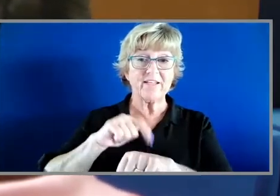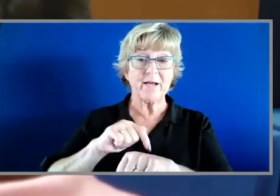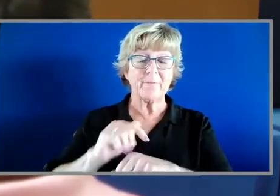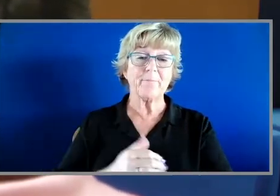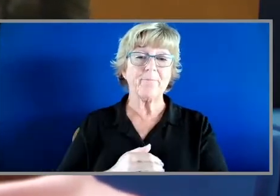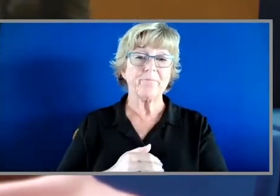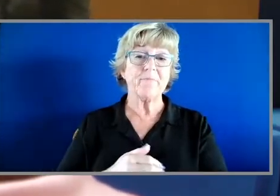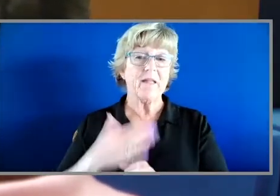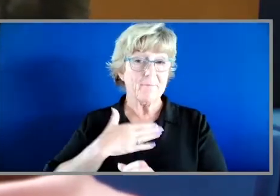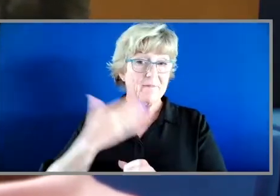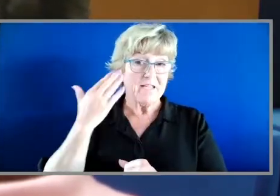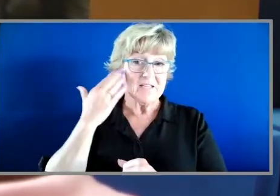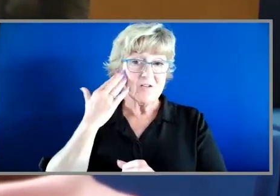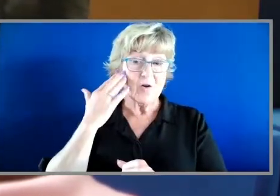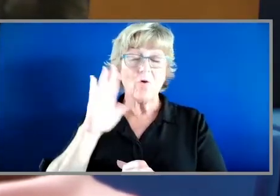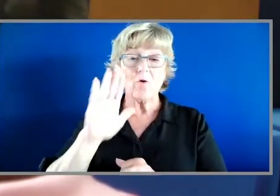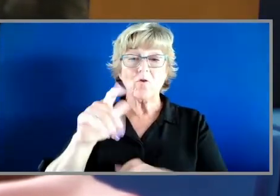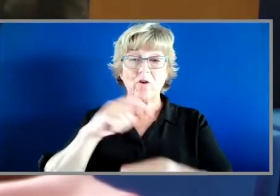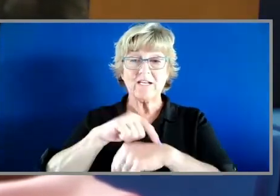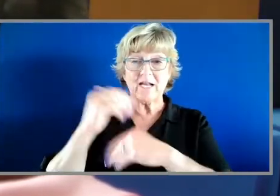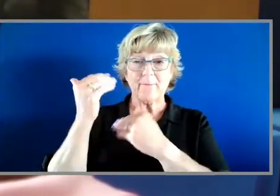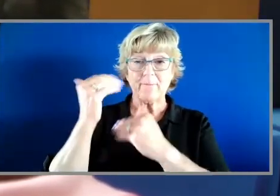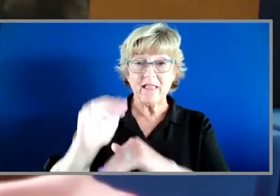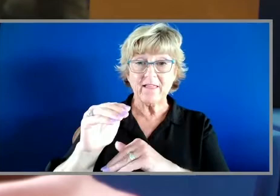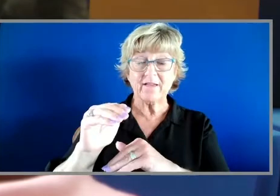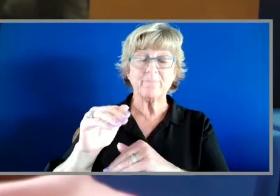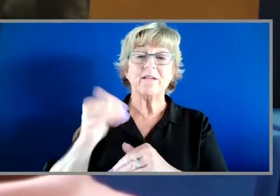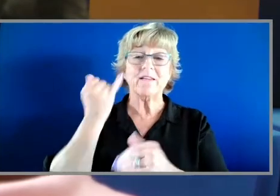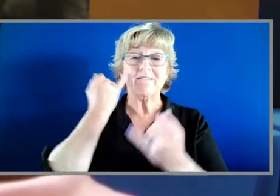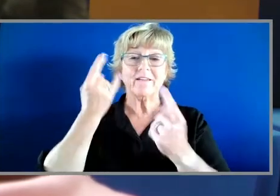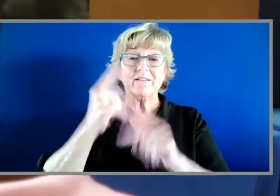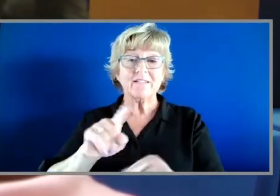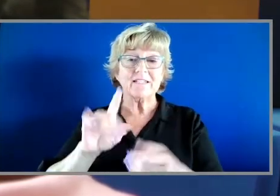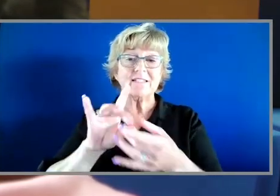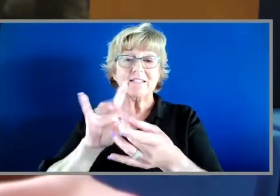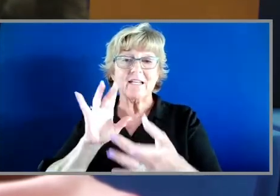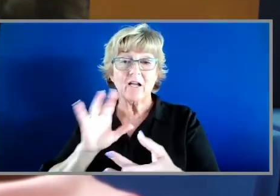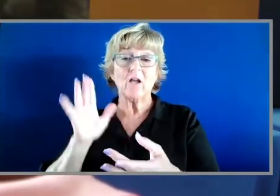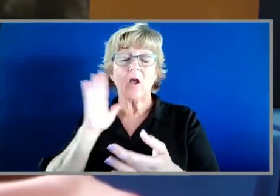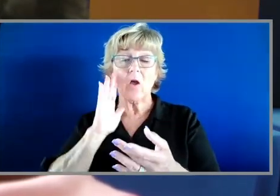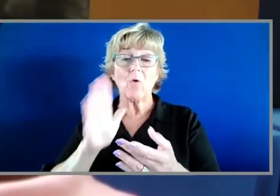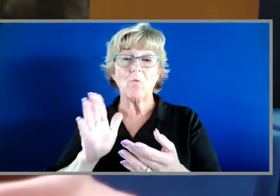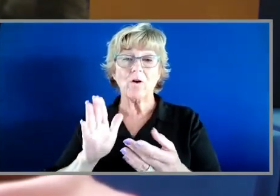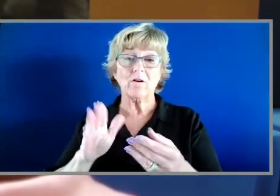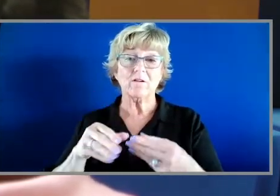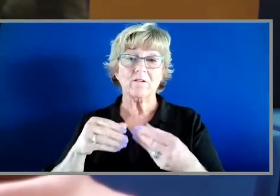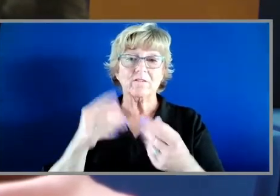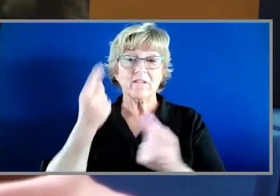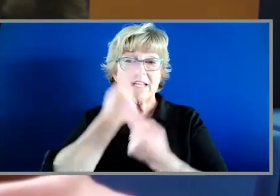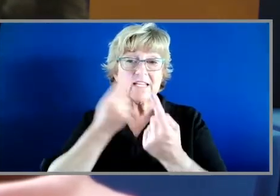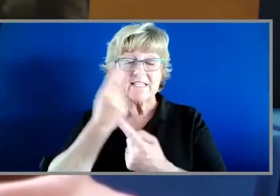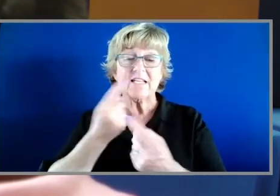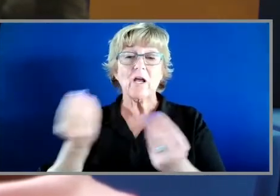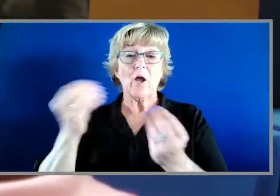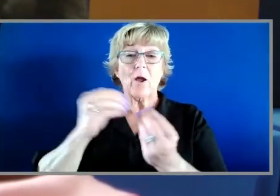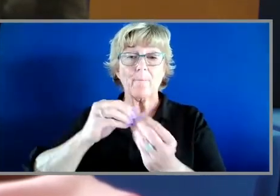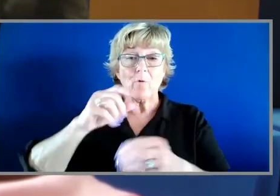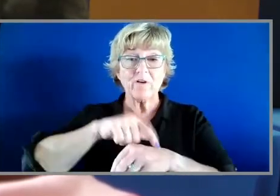Studio: Please be mindful of the time limits to avoid being interrupted or disconnected and we may consider more time it all